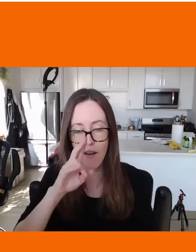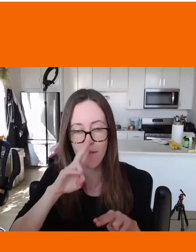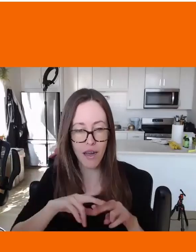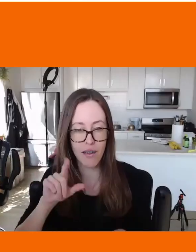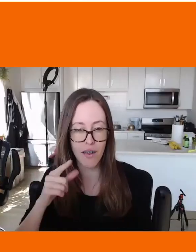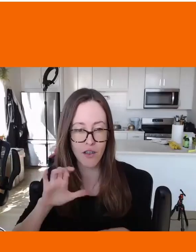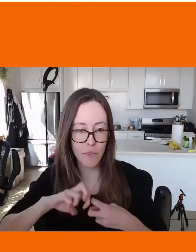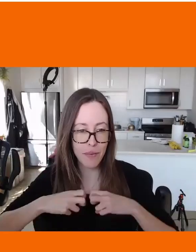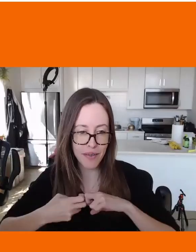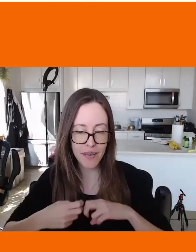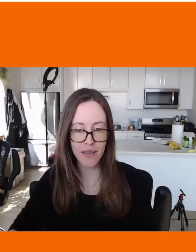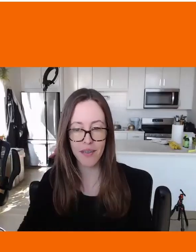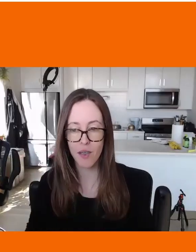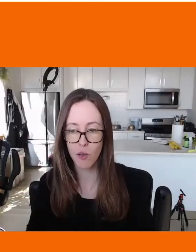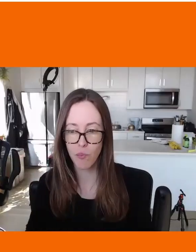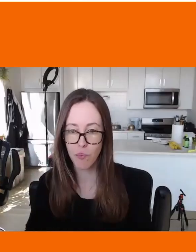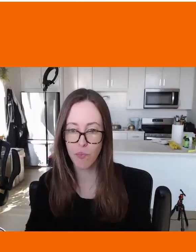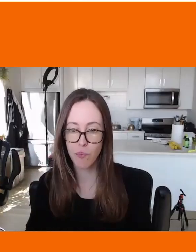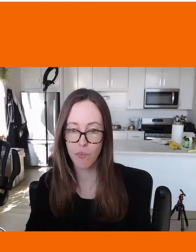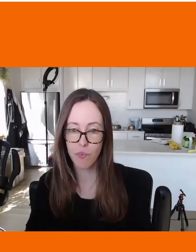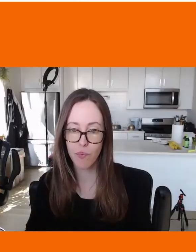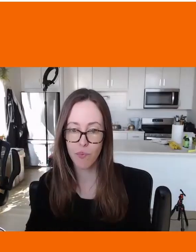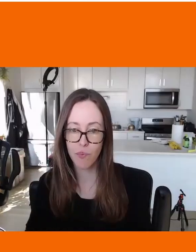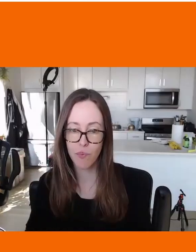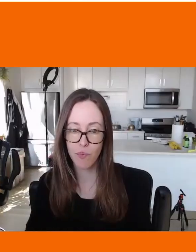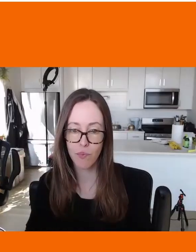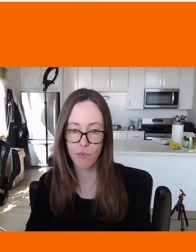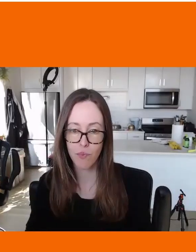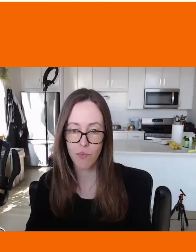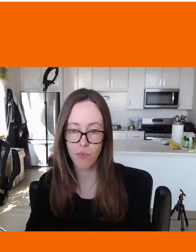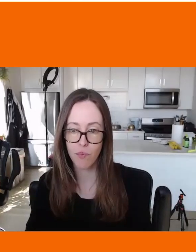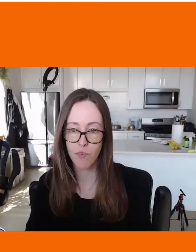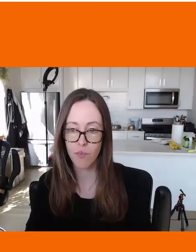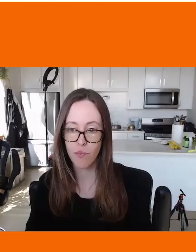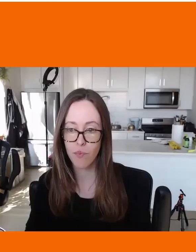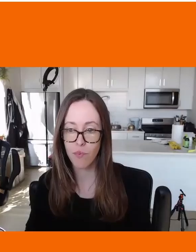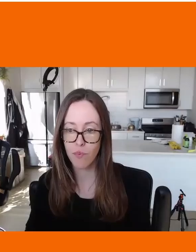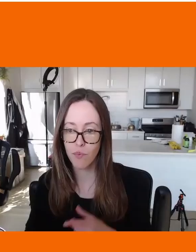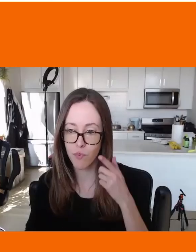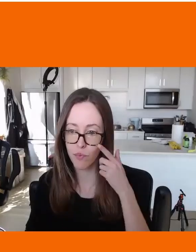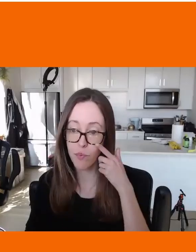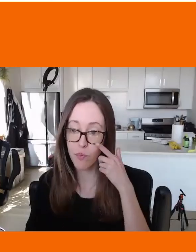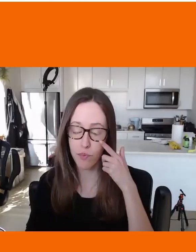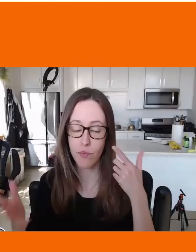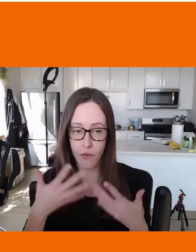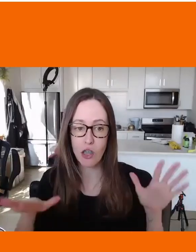and help you understand computer science better. So I really enjoyed working on all of these problems to learn programming.